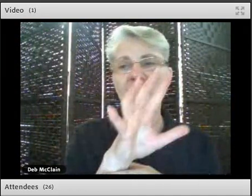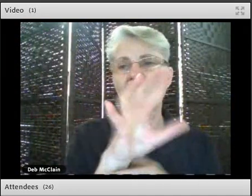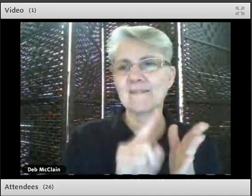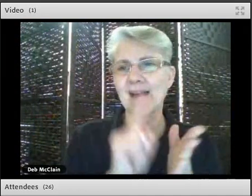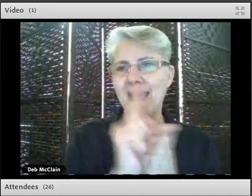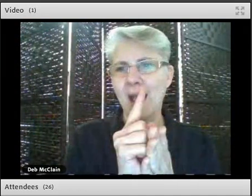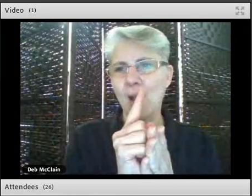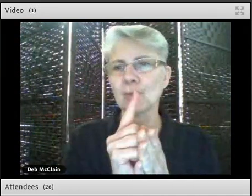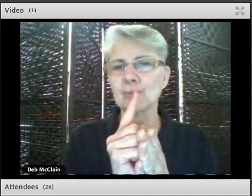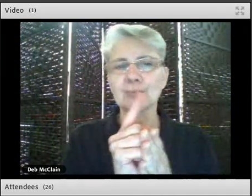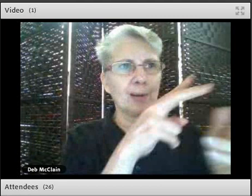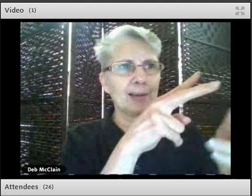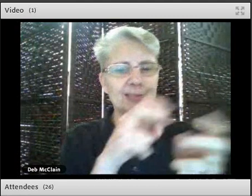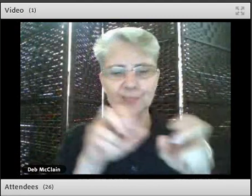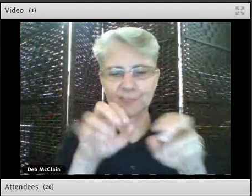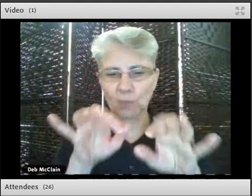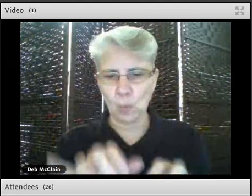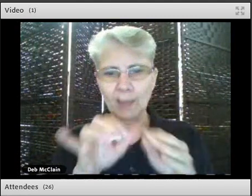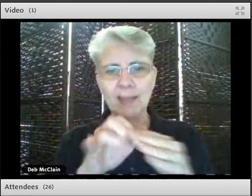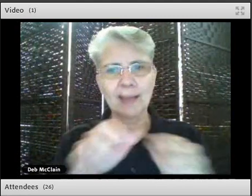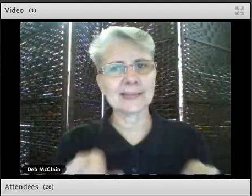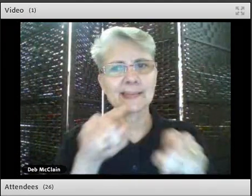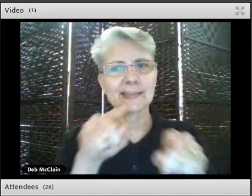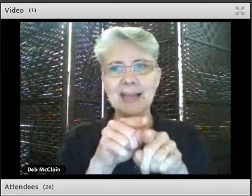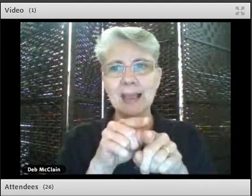So you can see it's "hr." in the 300 field